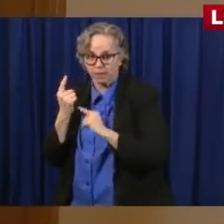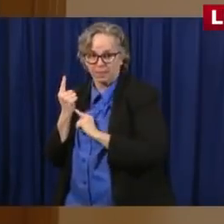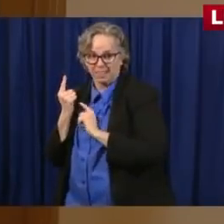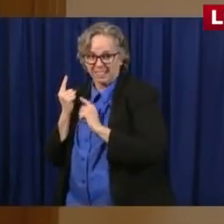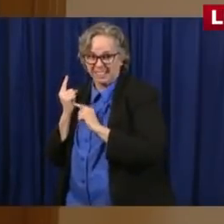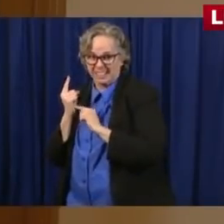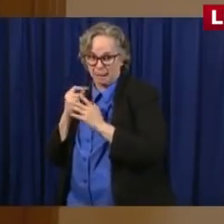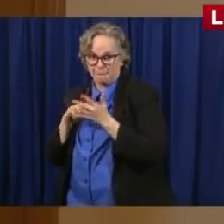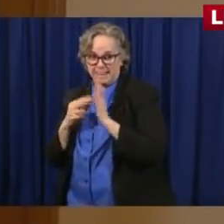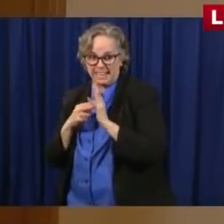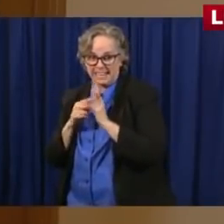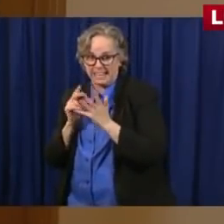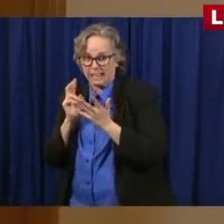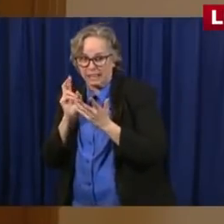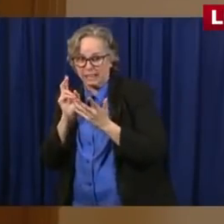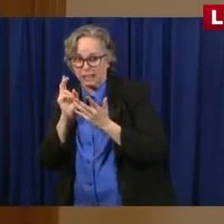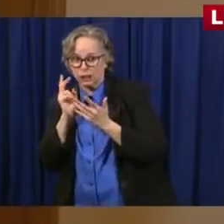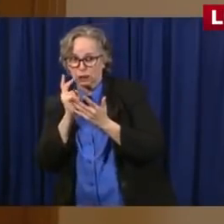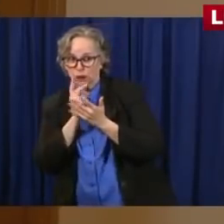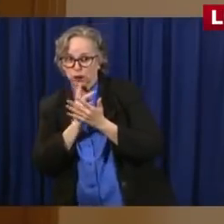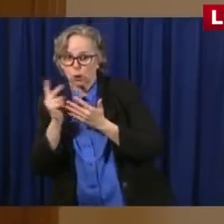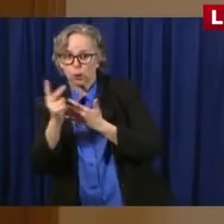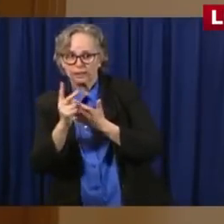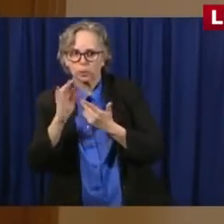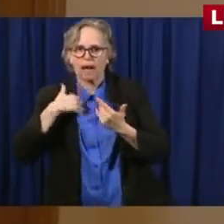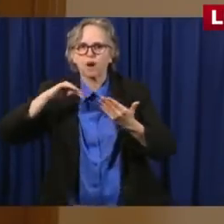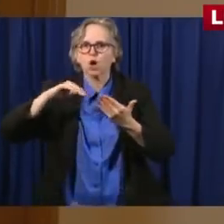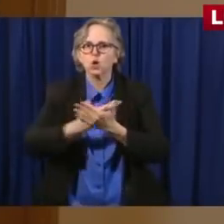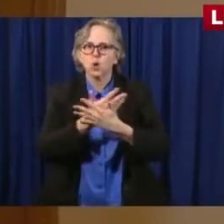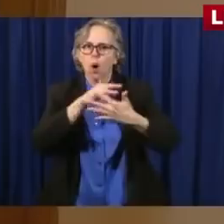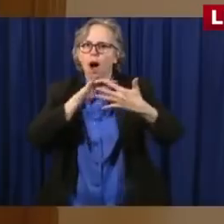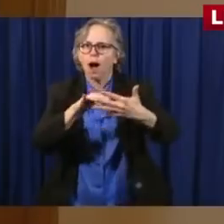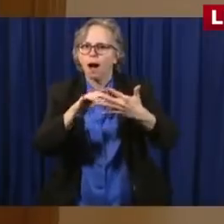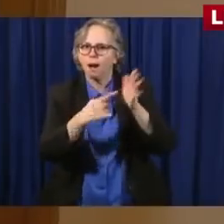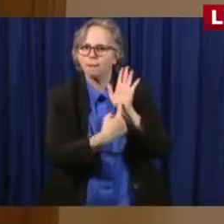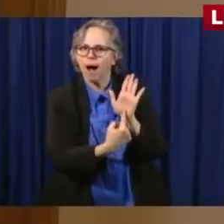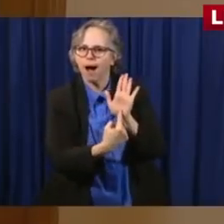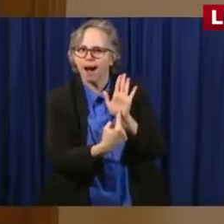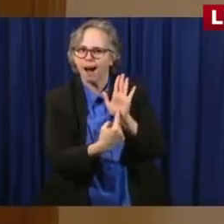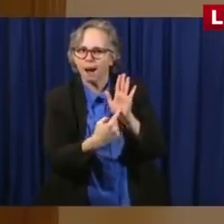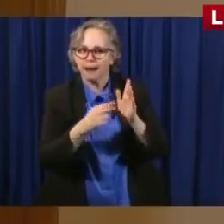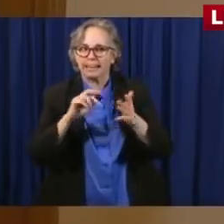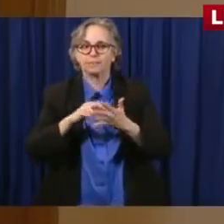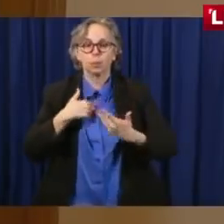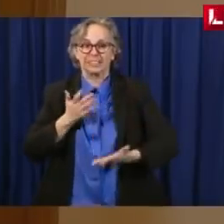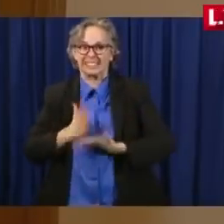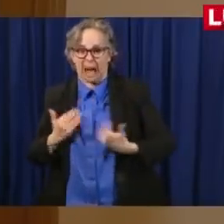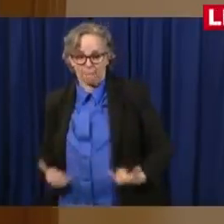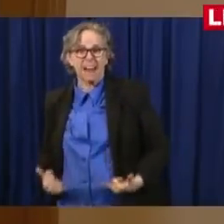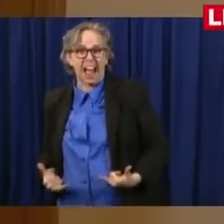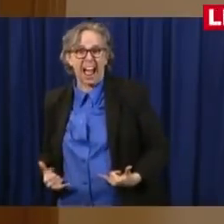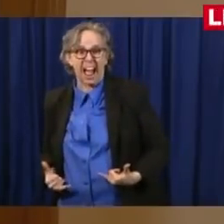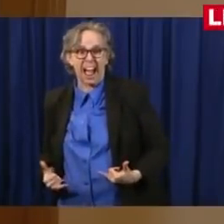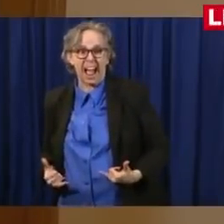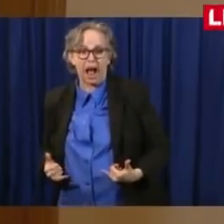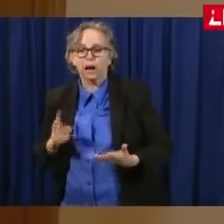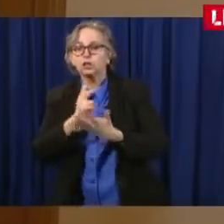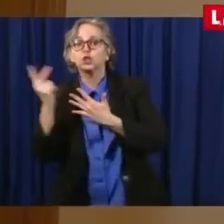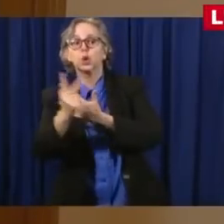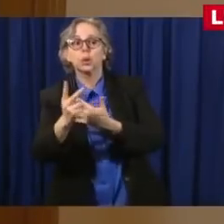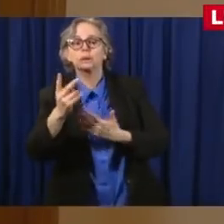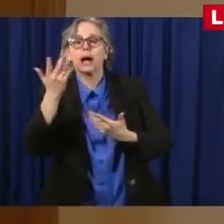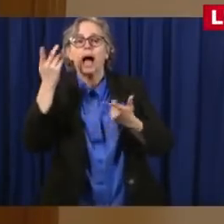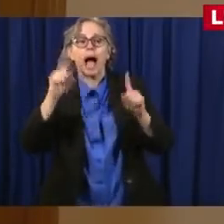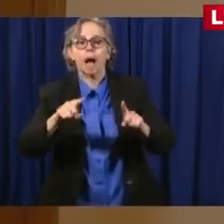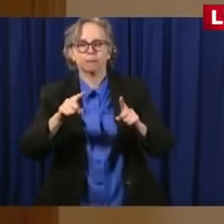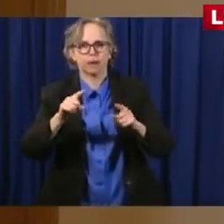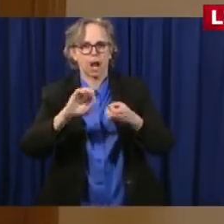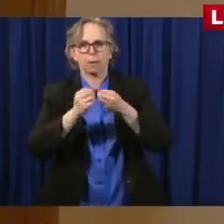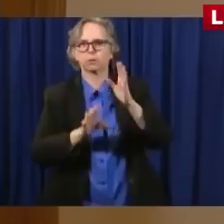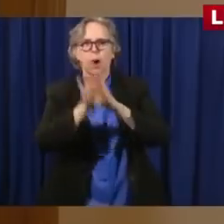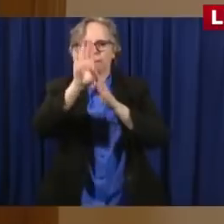THE REASON THE MODELING TAKES A WILE, IT TAKES TWO WEEKS TO SEE THE EFFECTS.